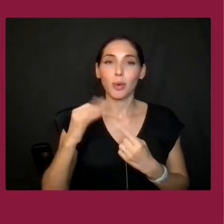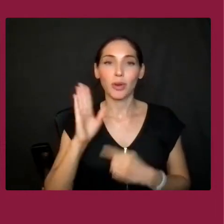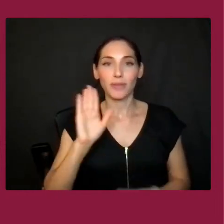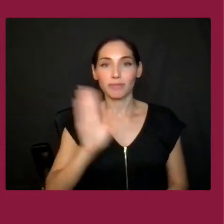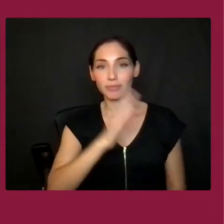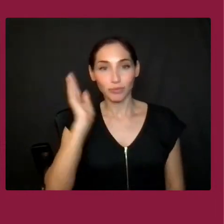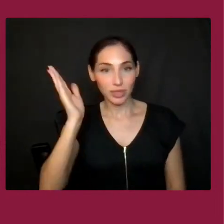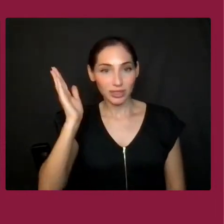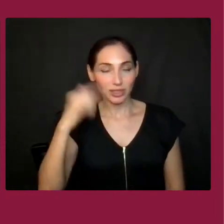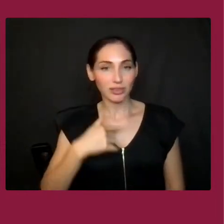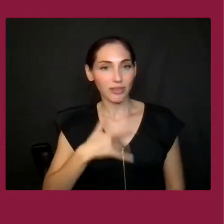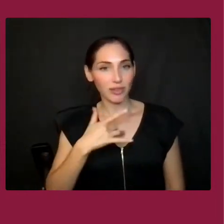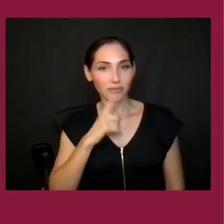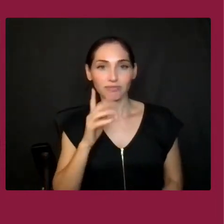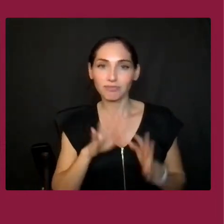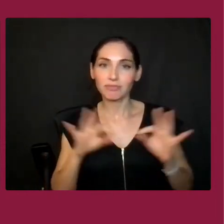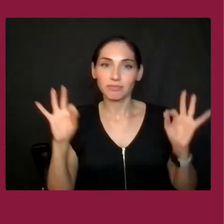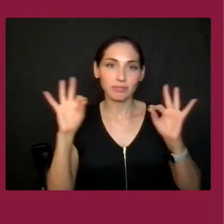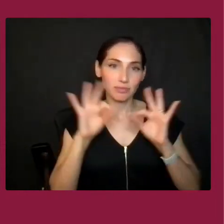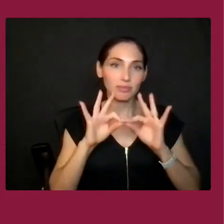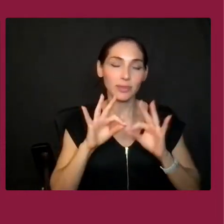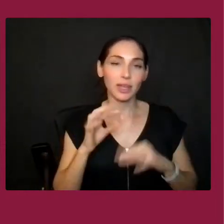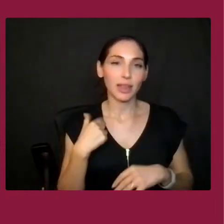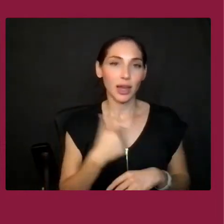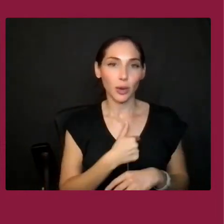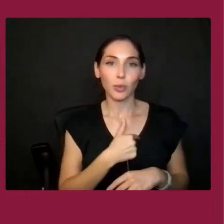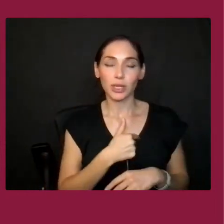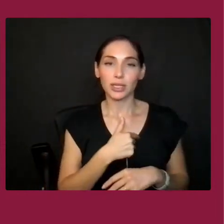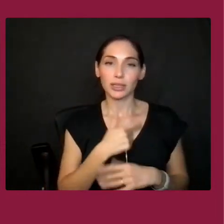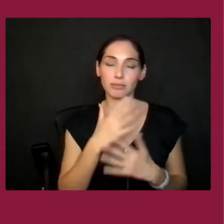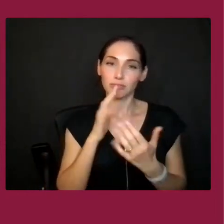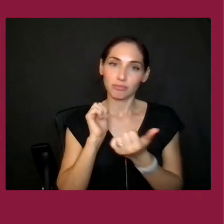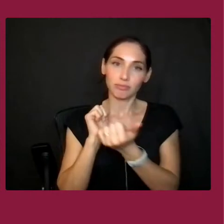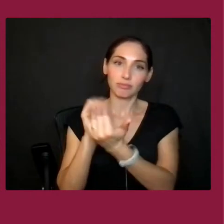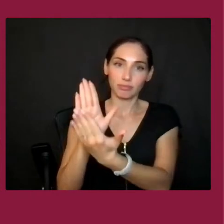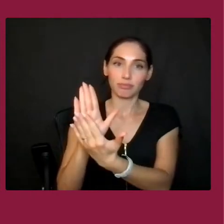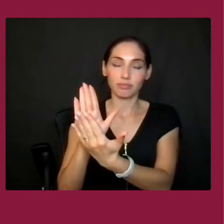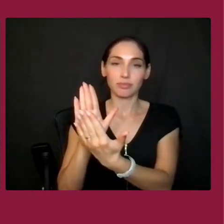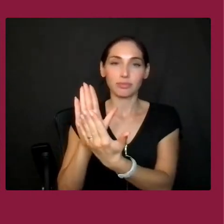I thought it was very important that we do address the prevalence of AI.